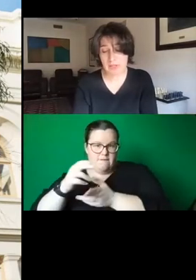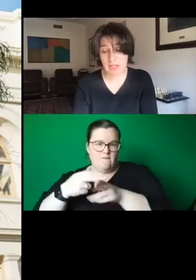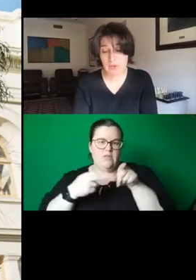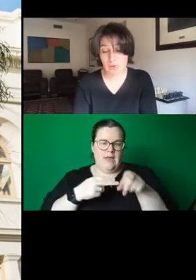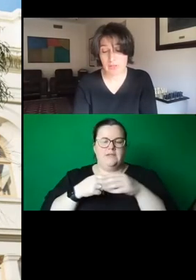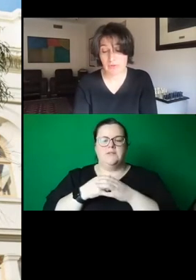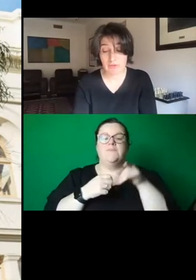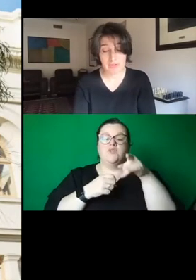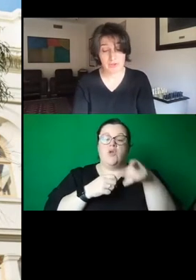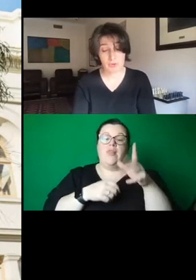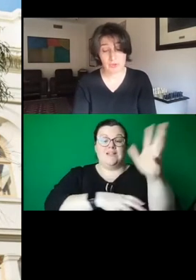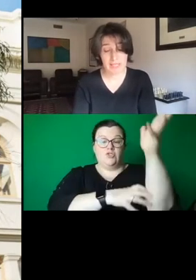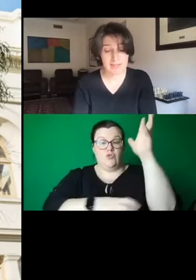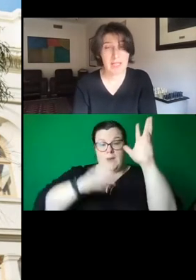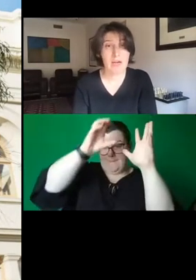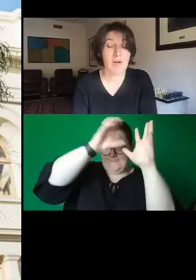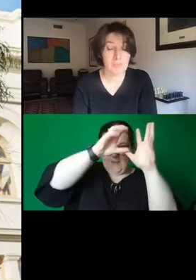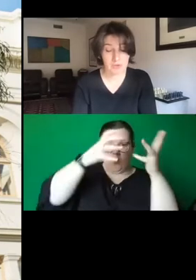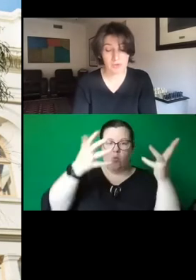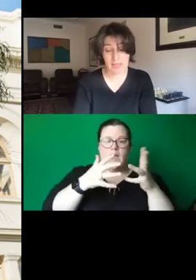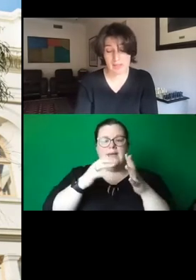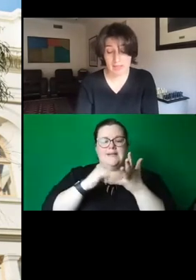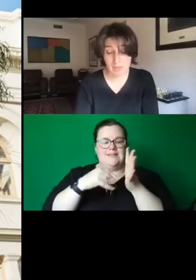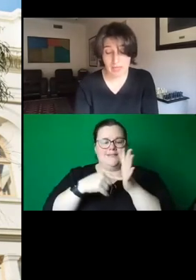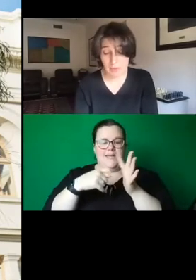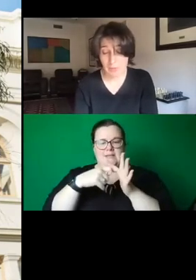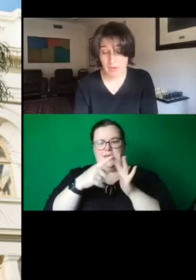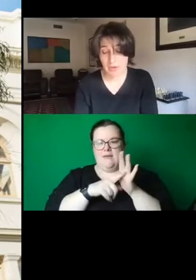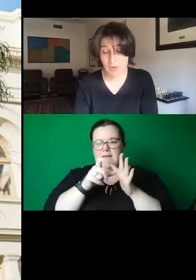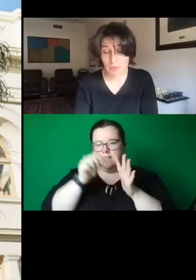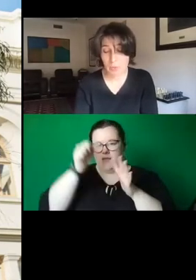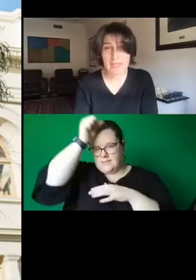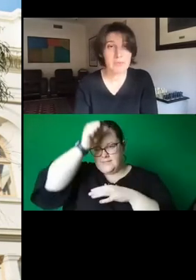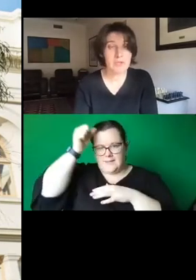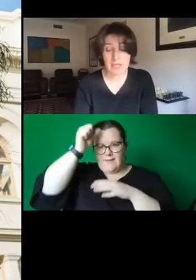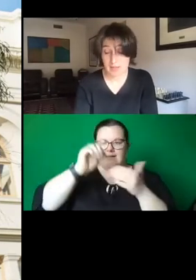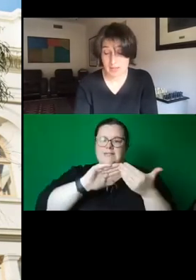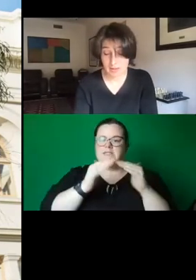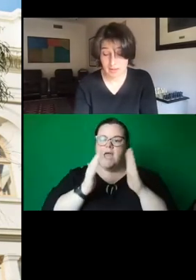hall and references john kelly's cow up the tree playing with the paradox of waiting materiality